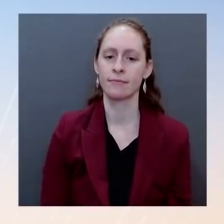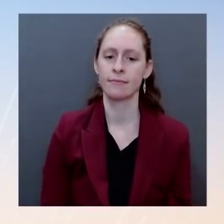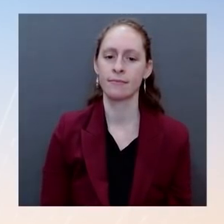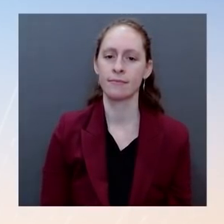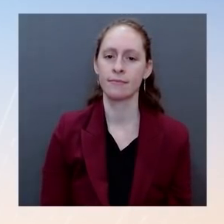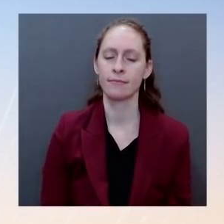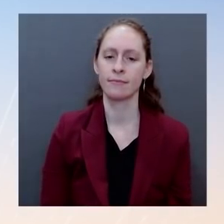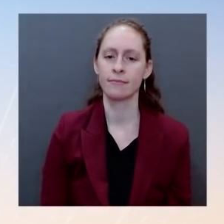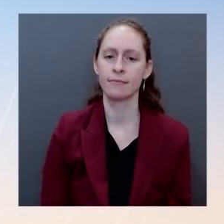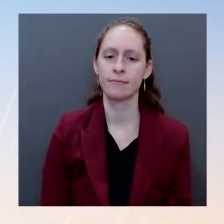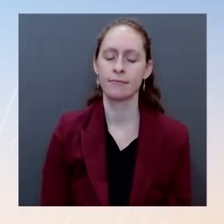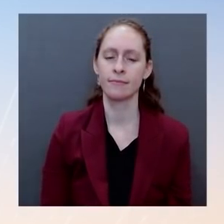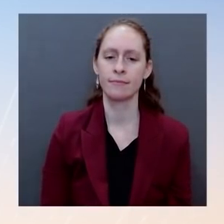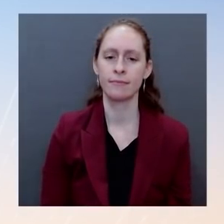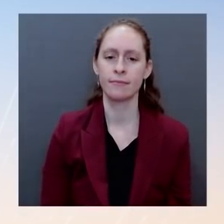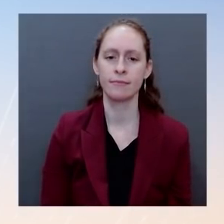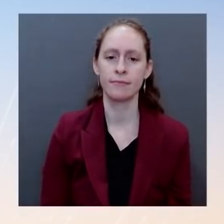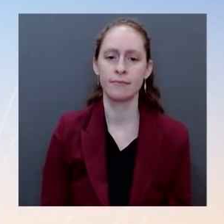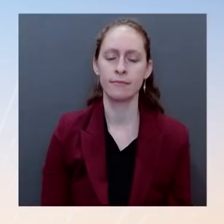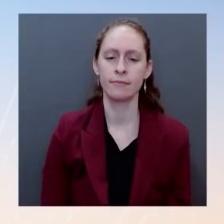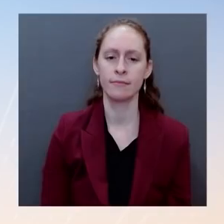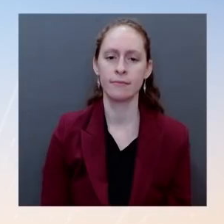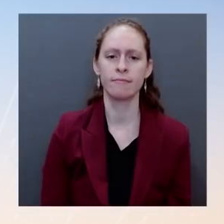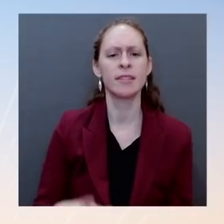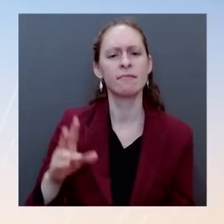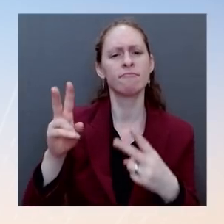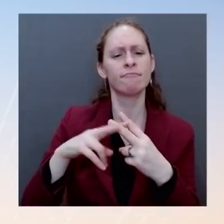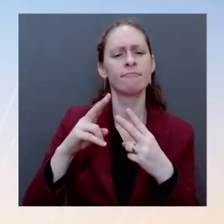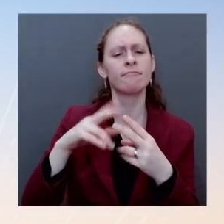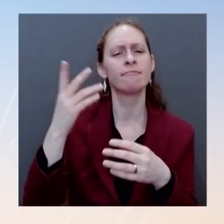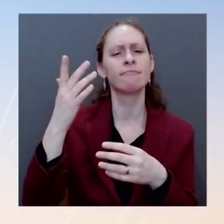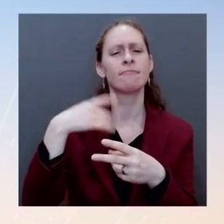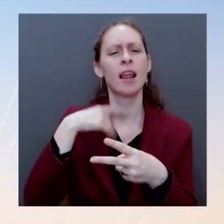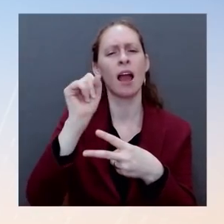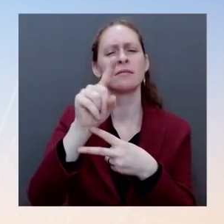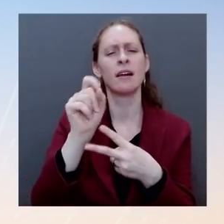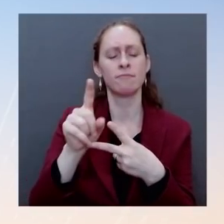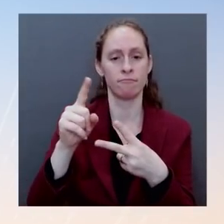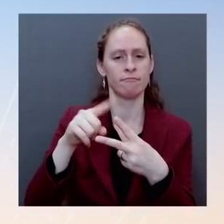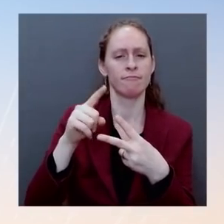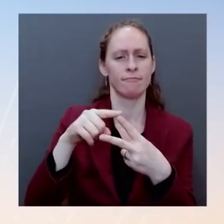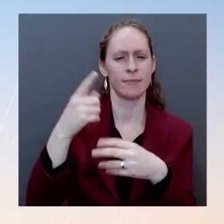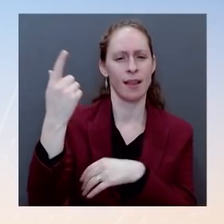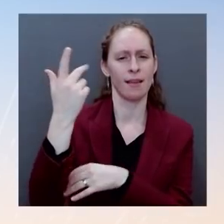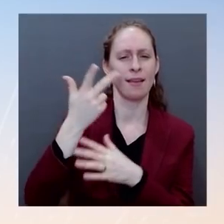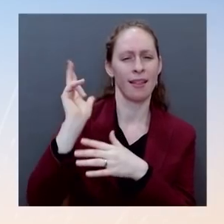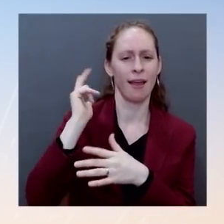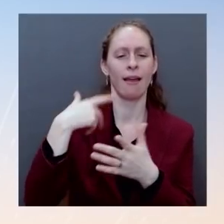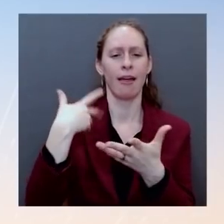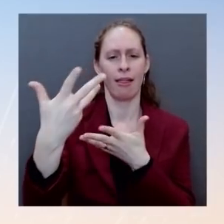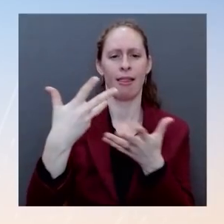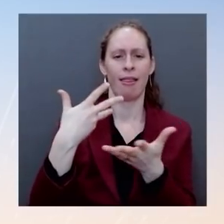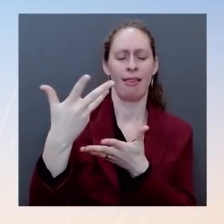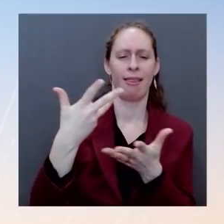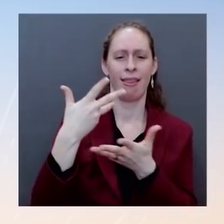The Press: -- in which I -- . Ms. Psaki: That made it sound nefarious. I don't remember it that way. The Press: Well, no, I don't mean it nefarious. But I posited a bunch of questions